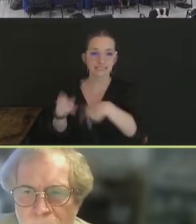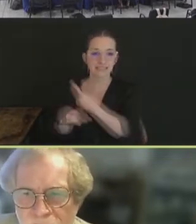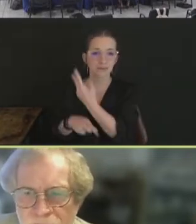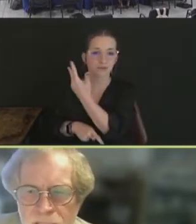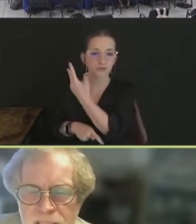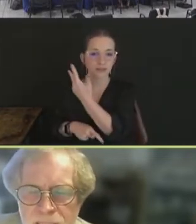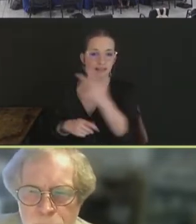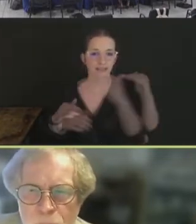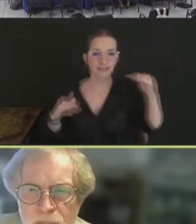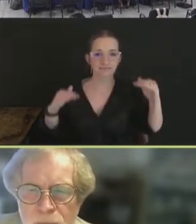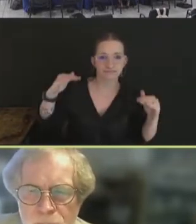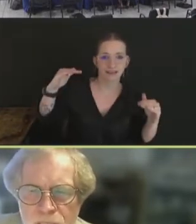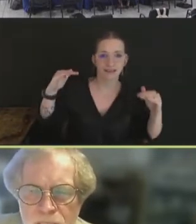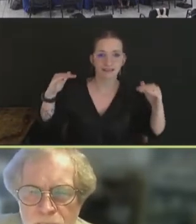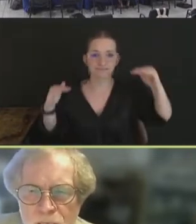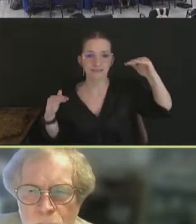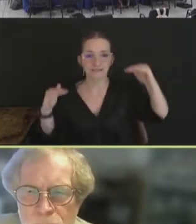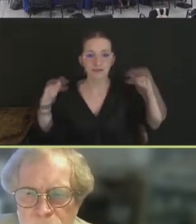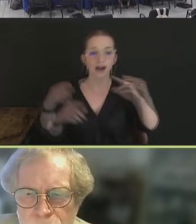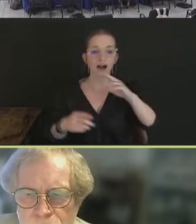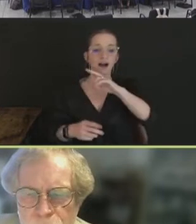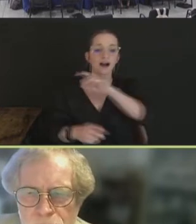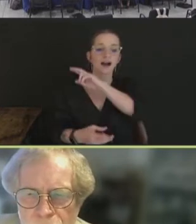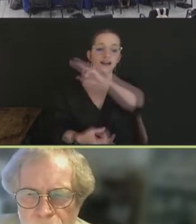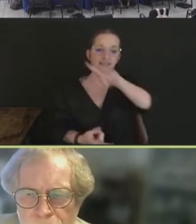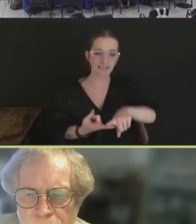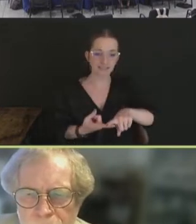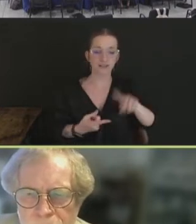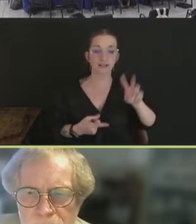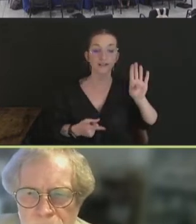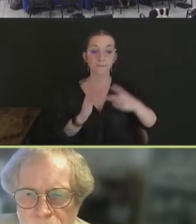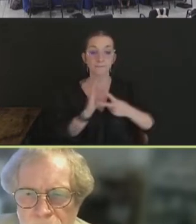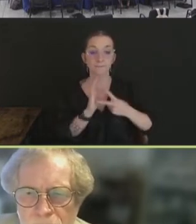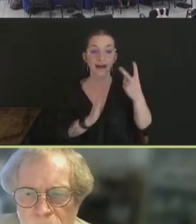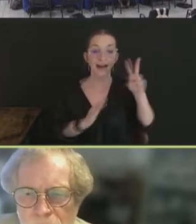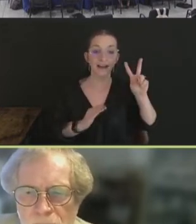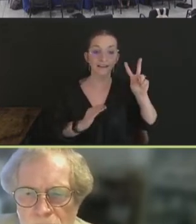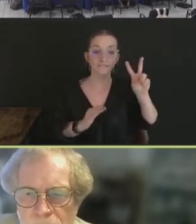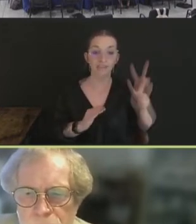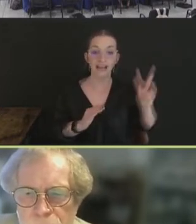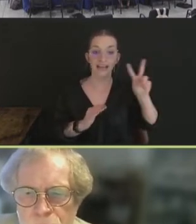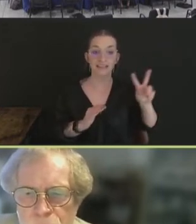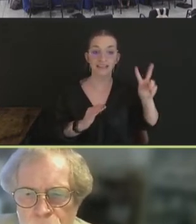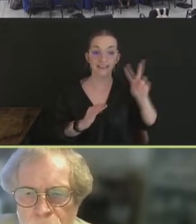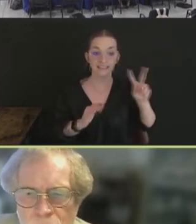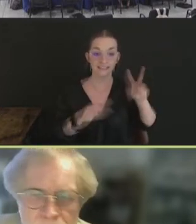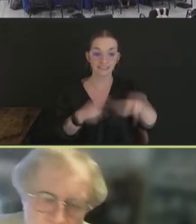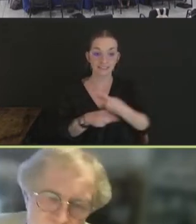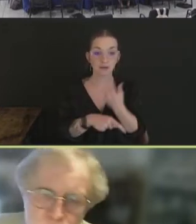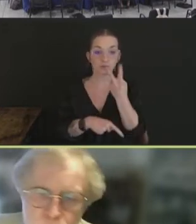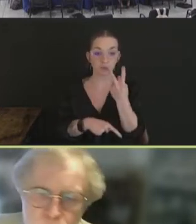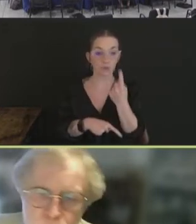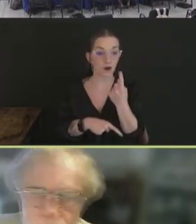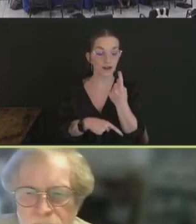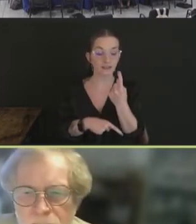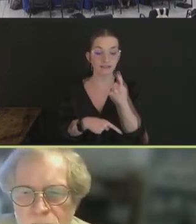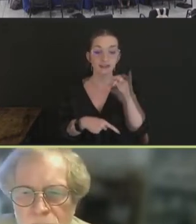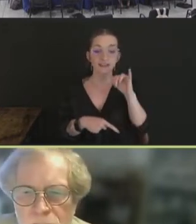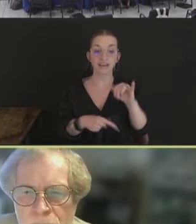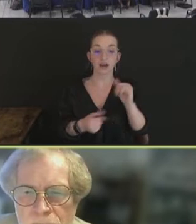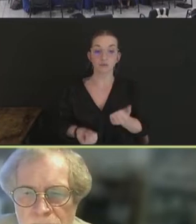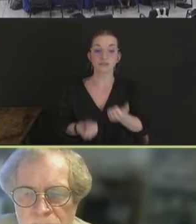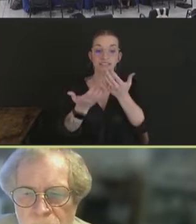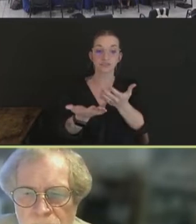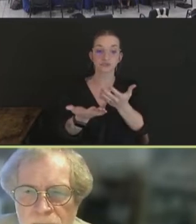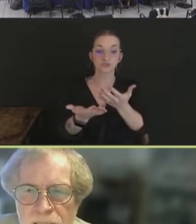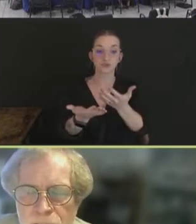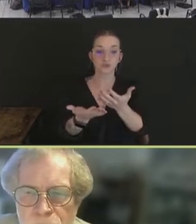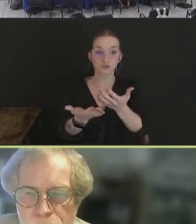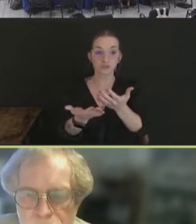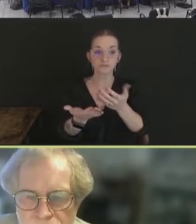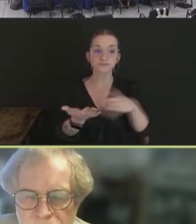bivalent type one-three was introduced for campaigns in end of 2009 and used extensively